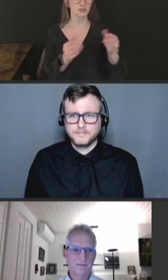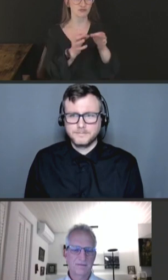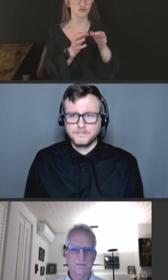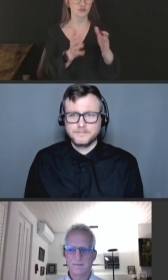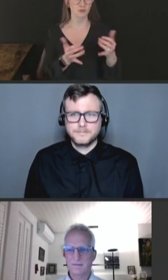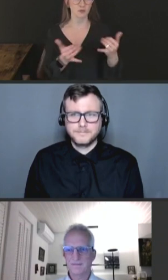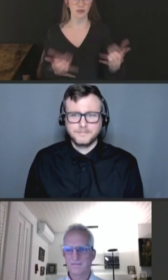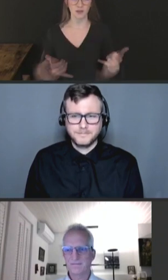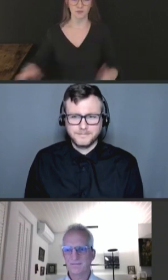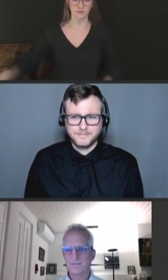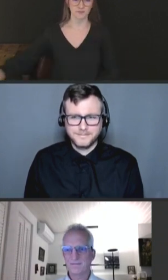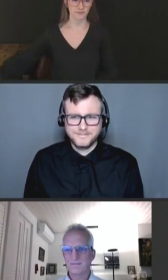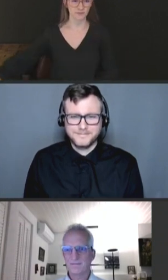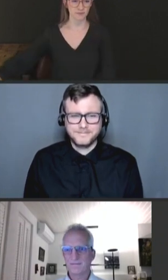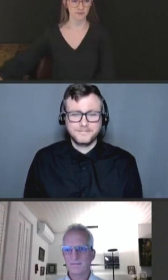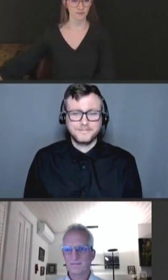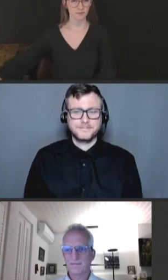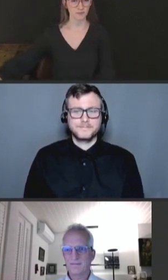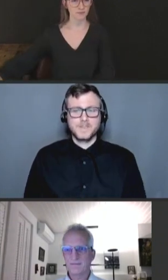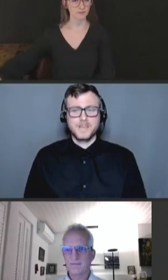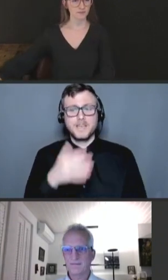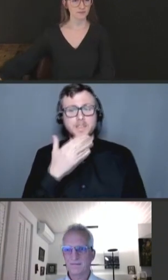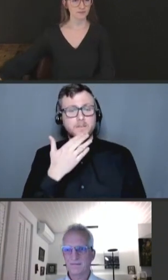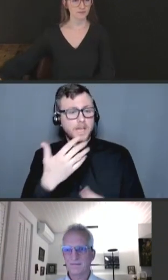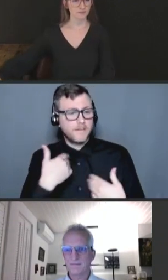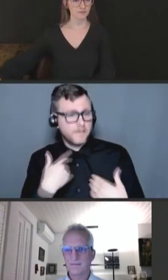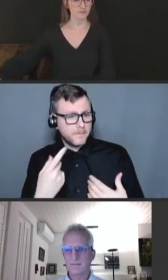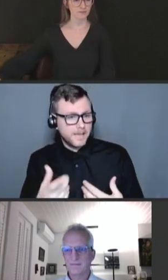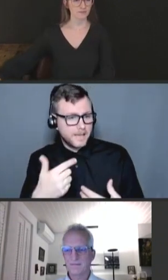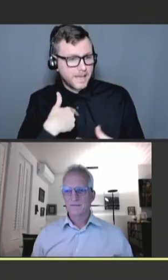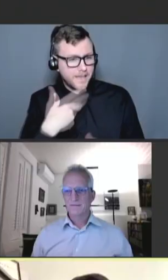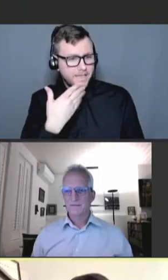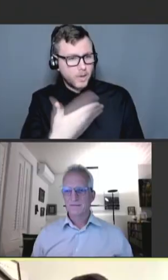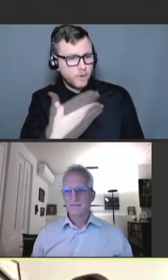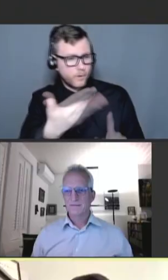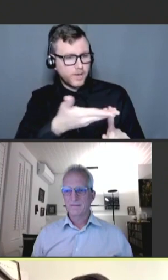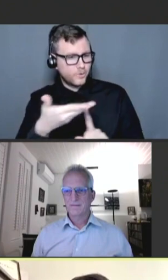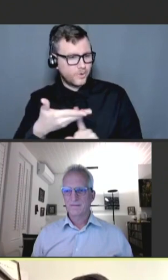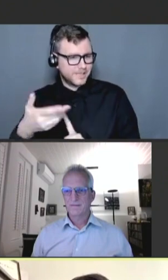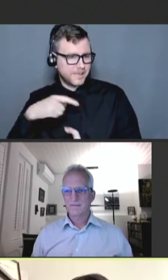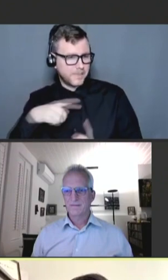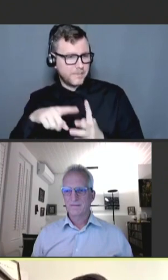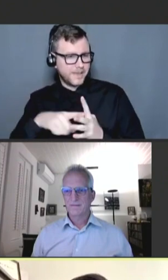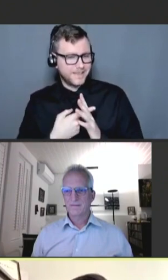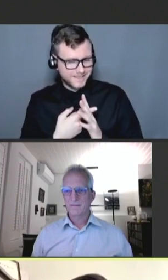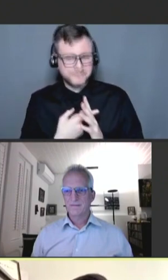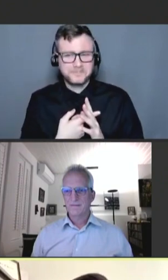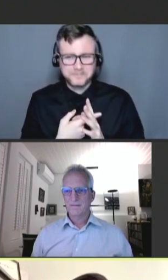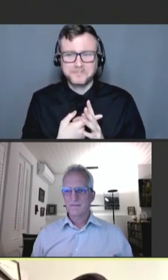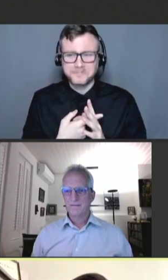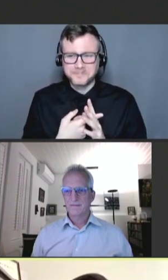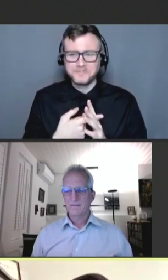Ziyad Al-Aly: Thank you for having me and thank you for introducing us at the beginning. May I have the next slide, please?